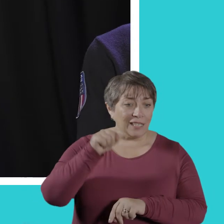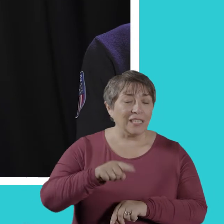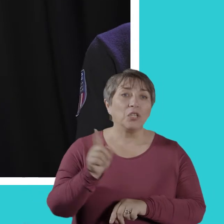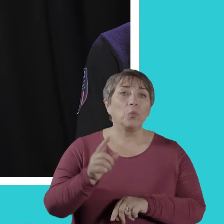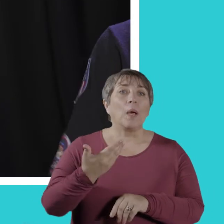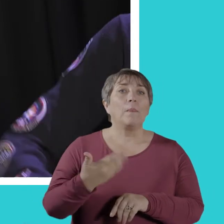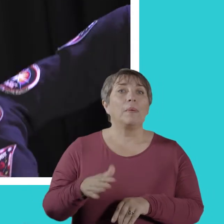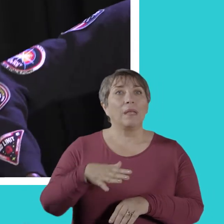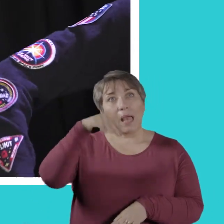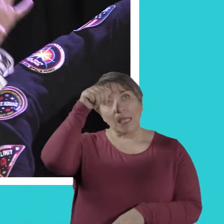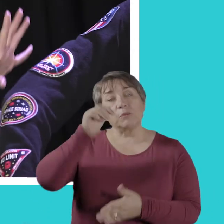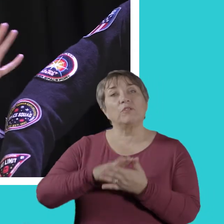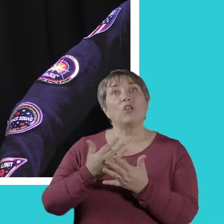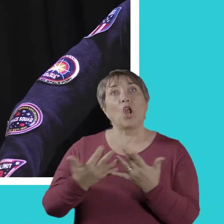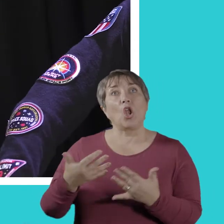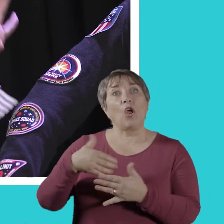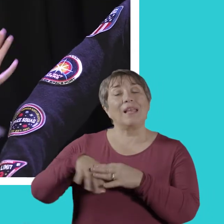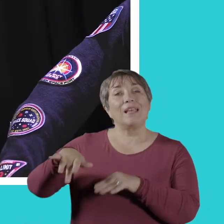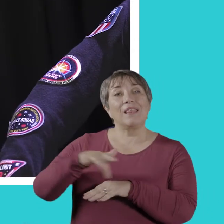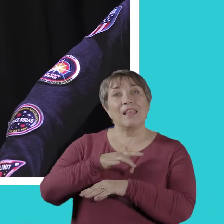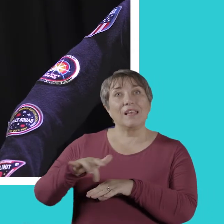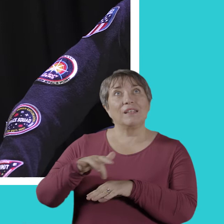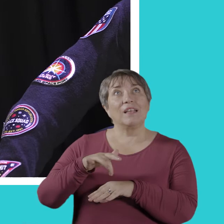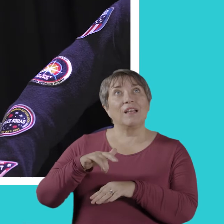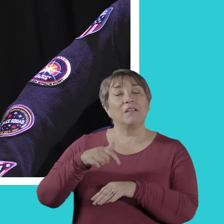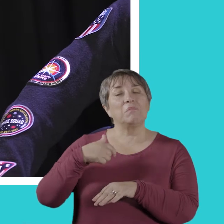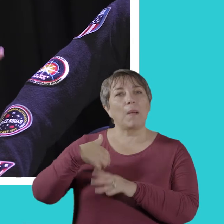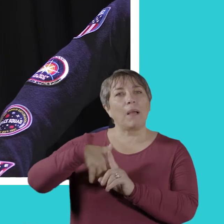in theater. Like I have this whole background in the community organizing stuff and being engaged